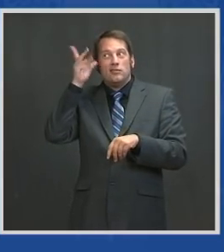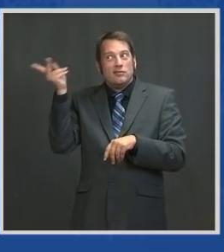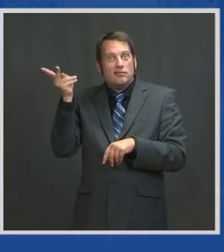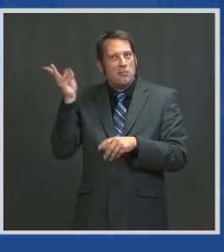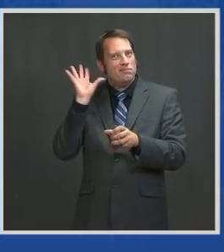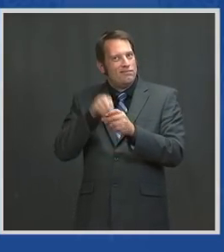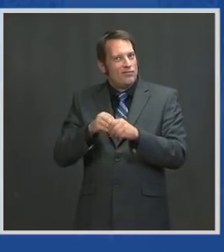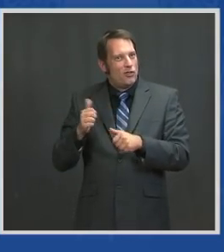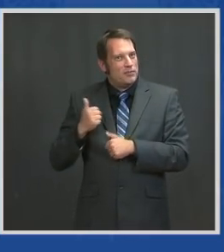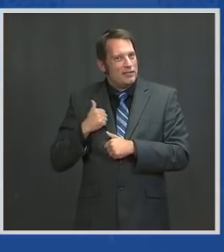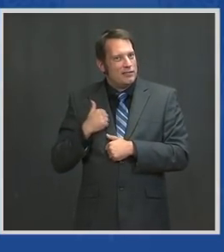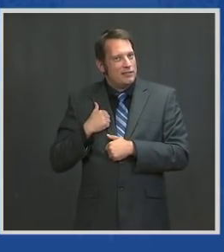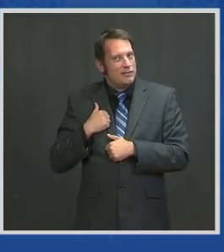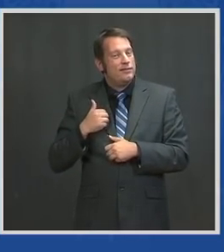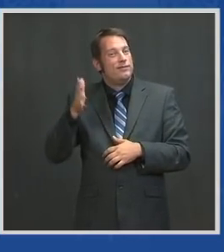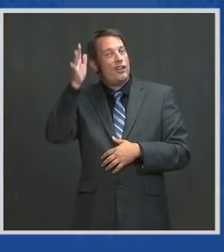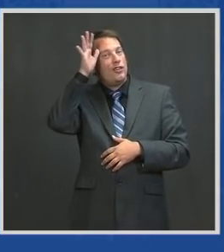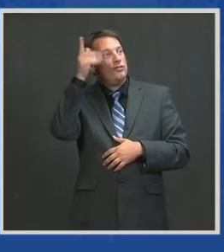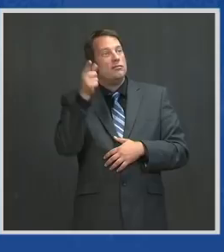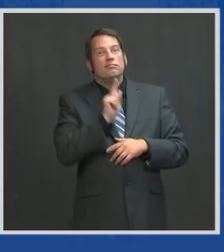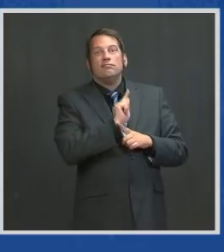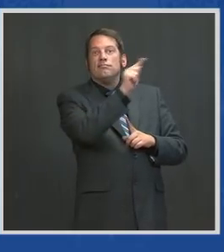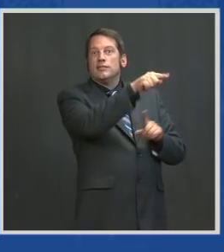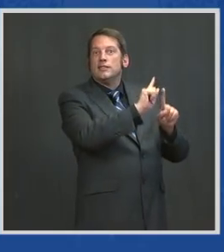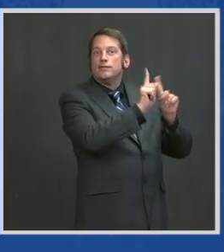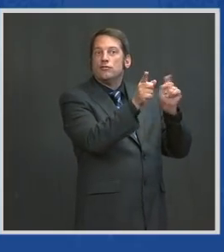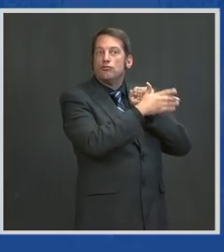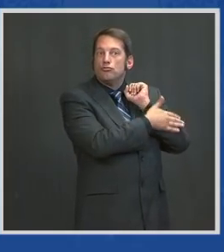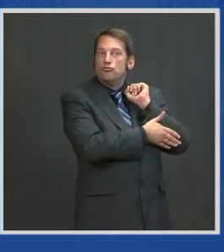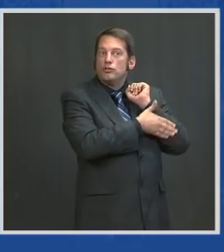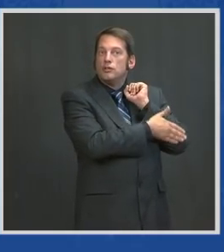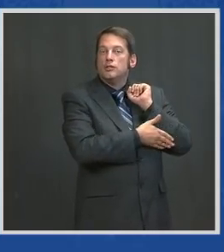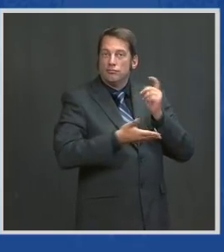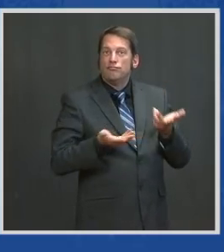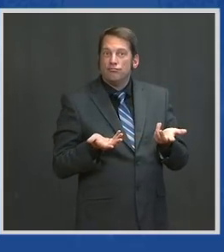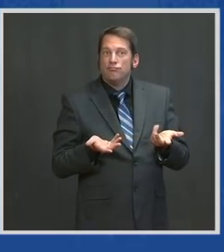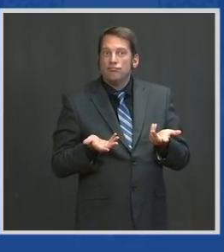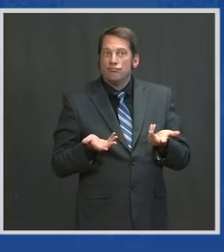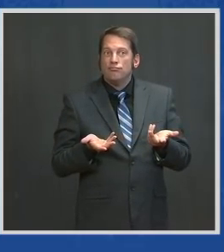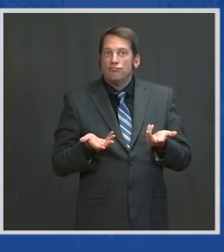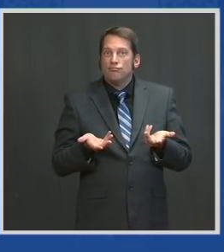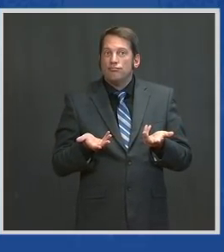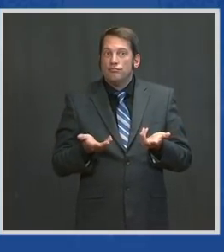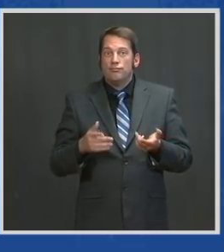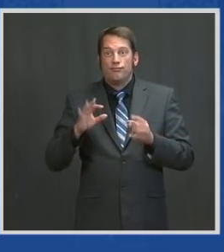I understand that military family involves more than just my family unit, but rather everyone in this room.